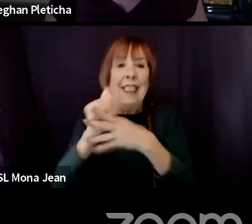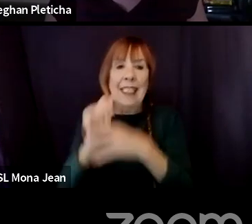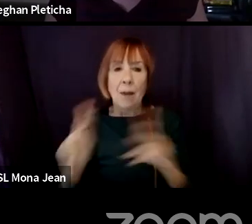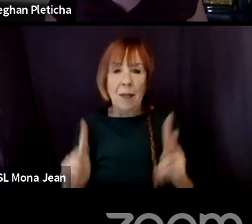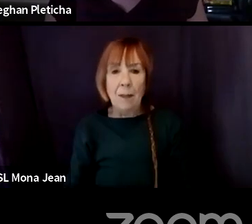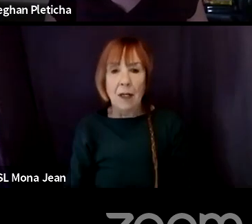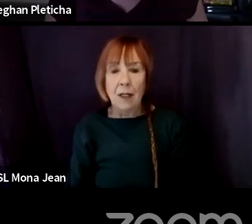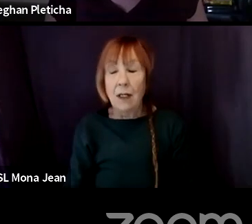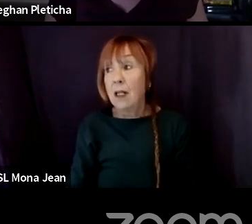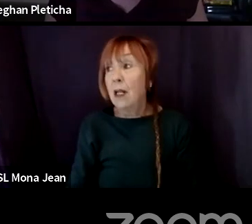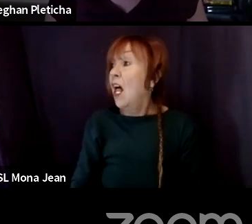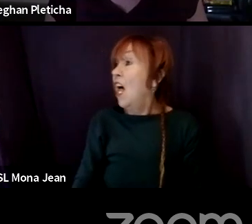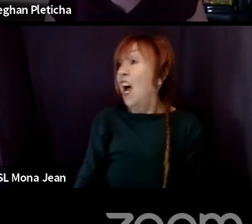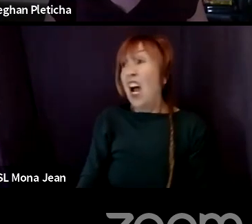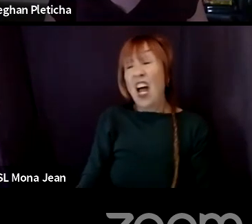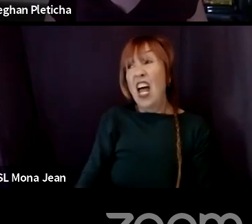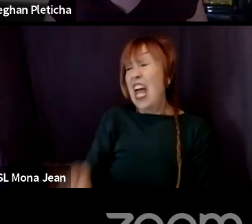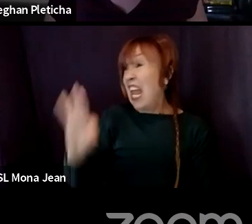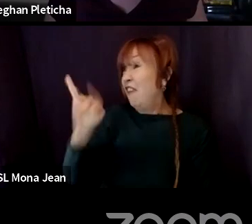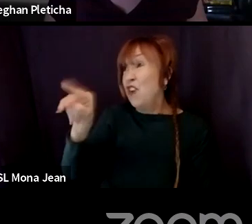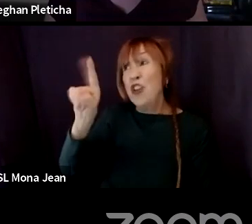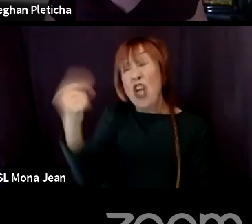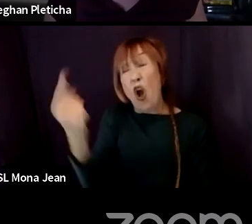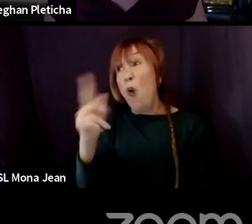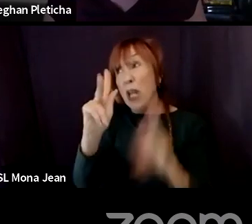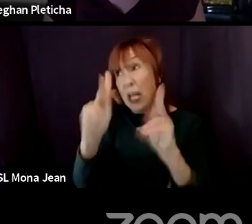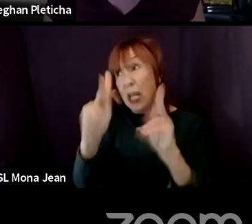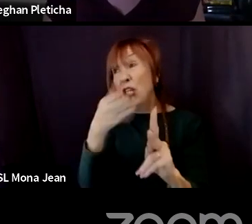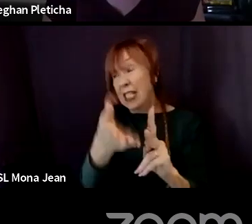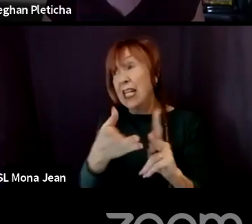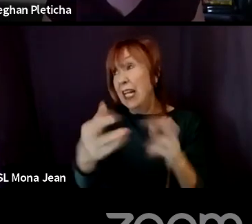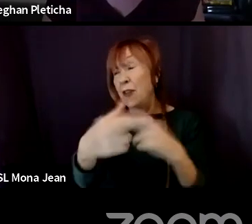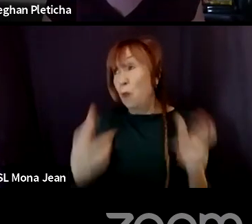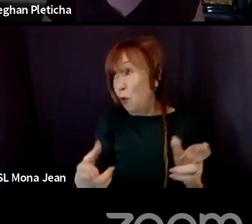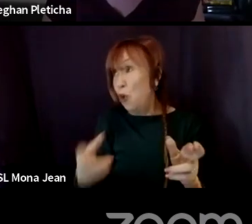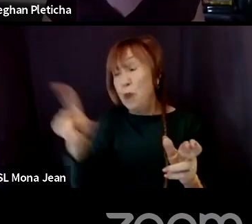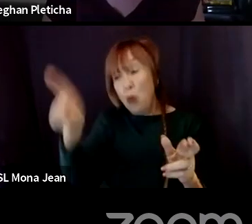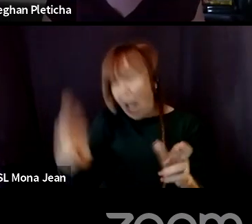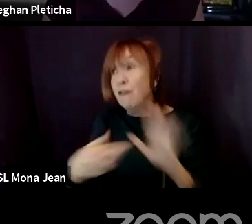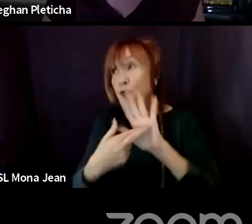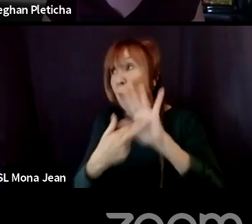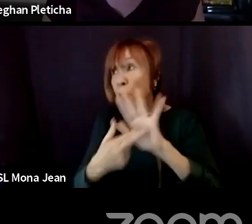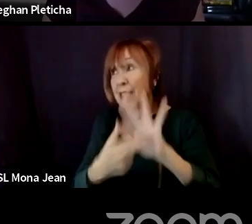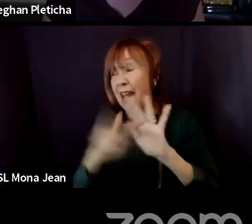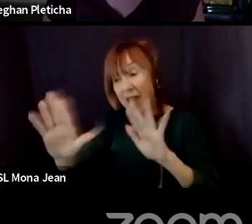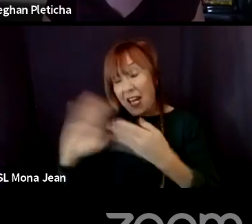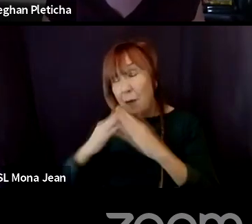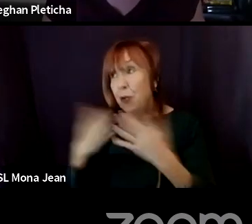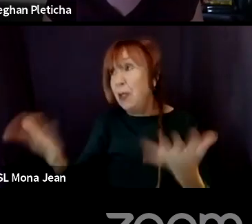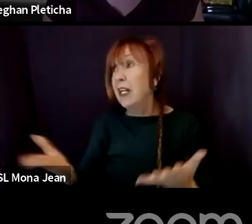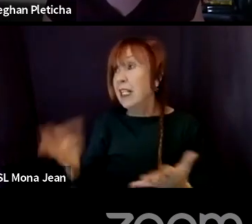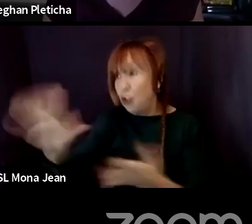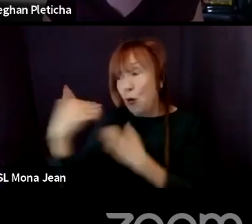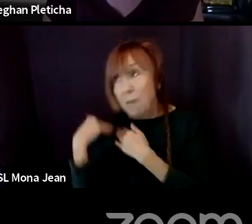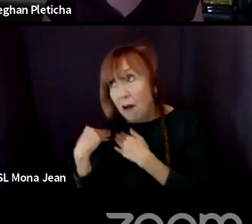When and not, not every disabled person feels passionately about the disability, right? Right or in all these other things,